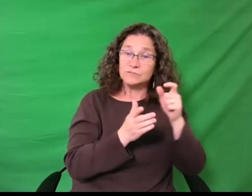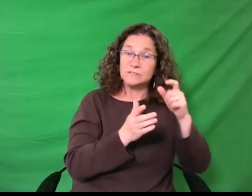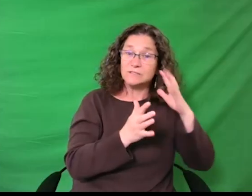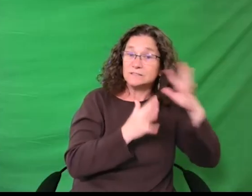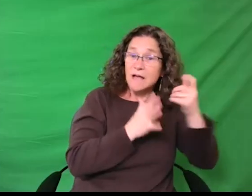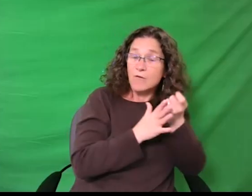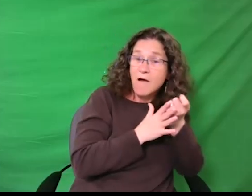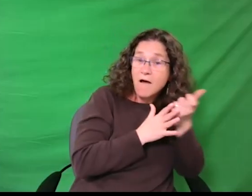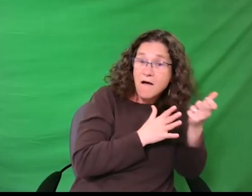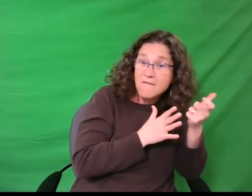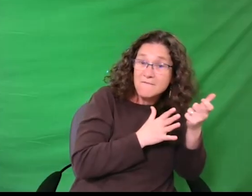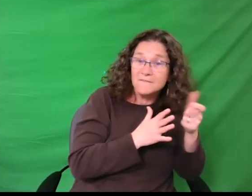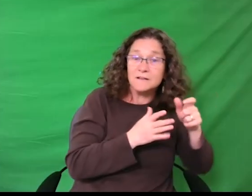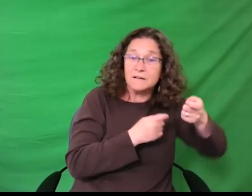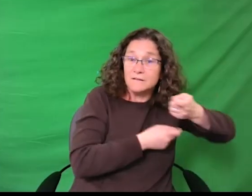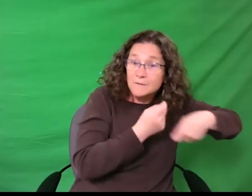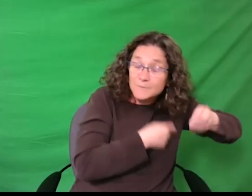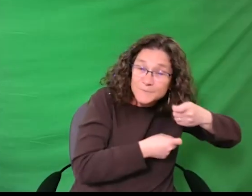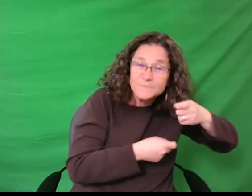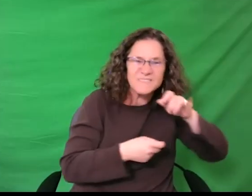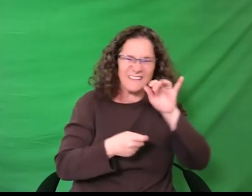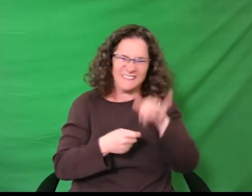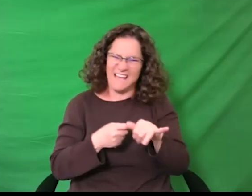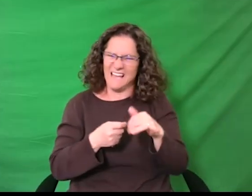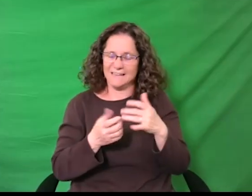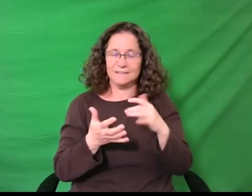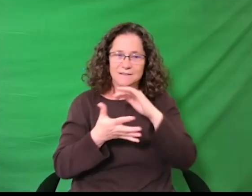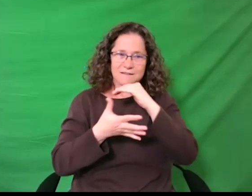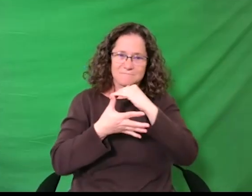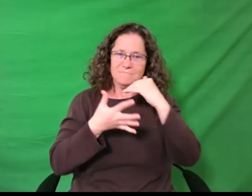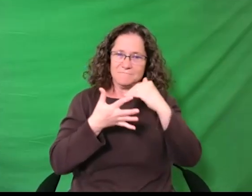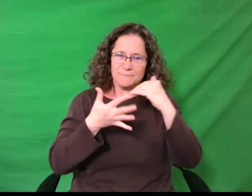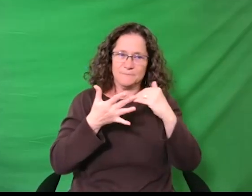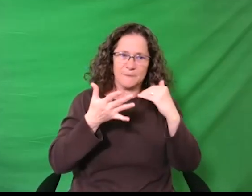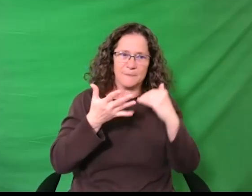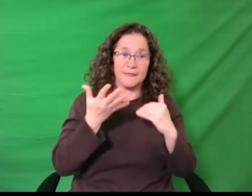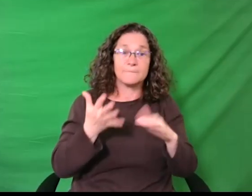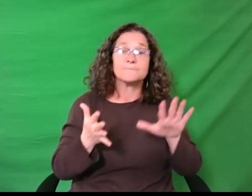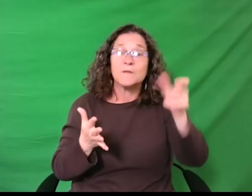We know that-- and we will be talking more about how cued speech is your ace.